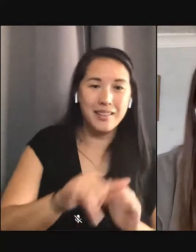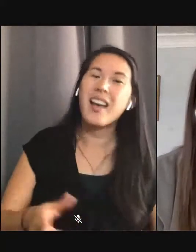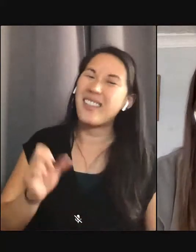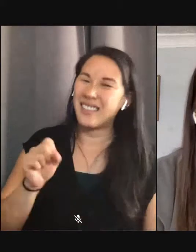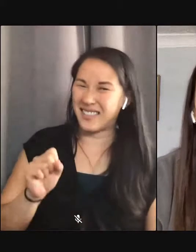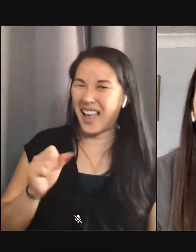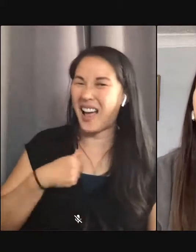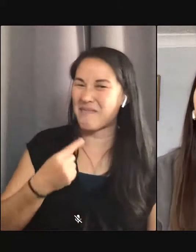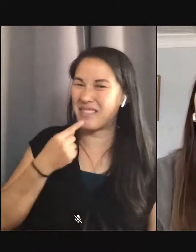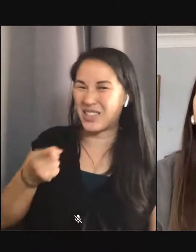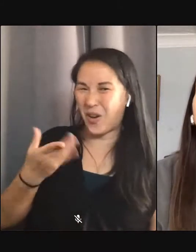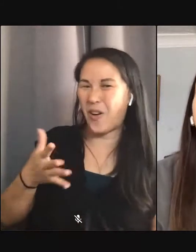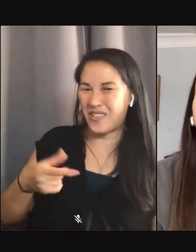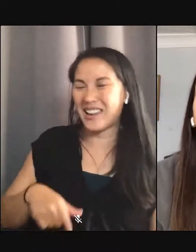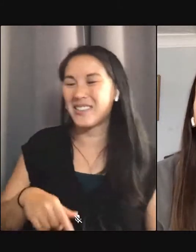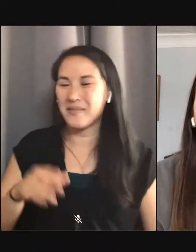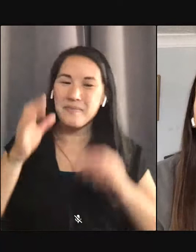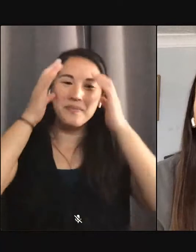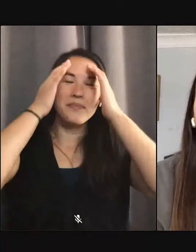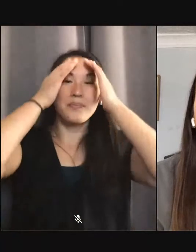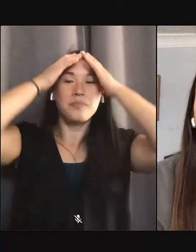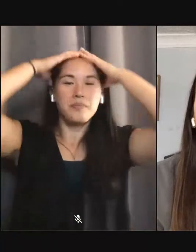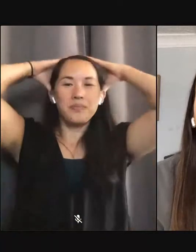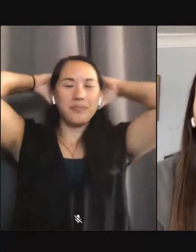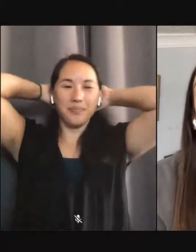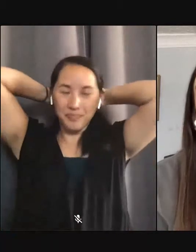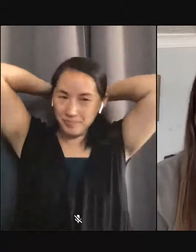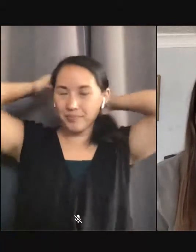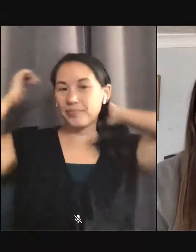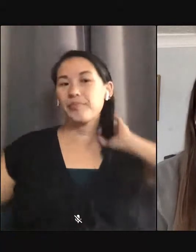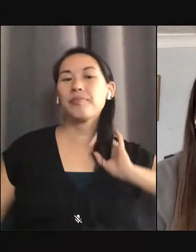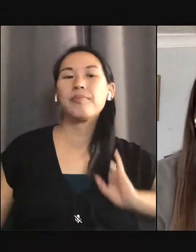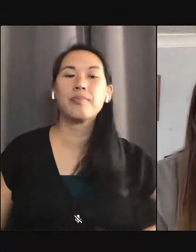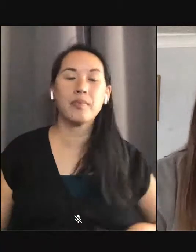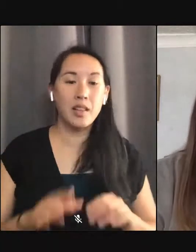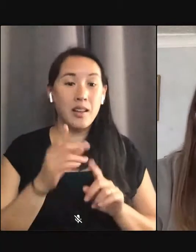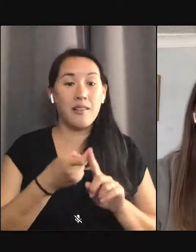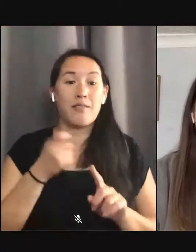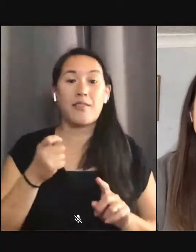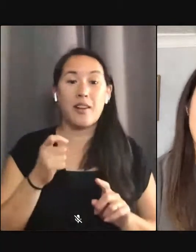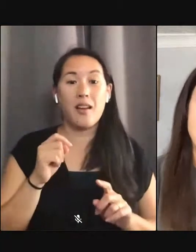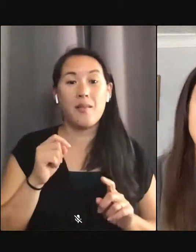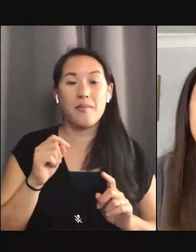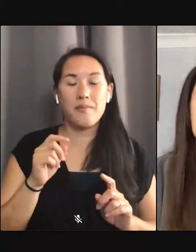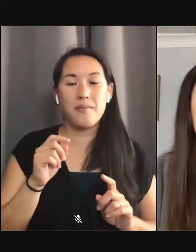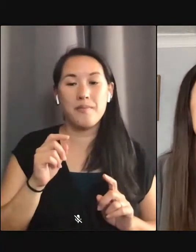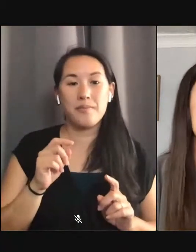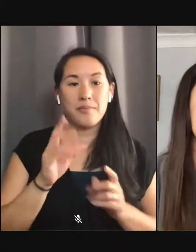yeah i think um i can speak from the from the aspect of a designer especially somebody